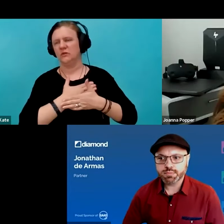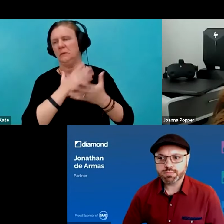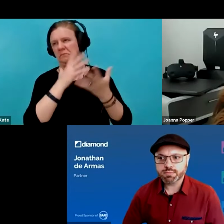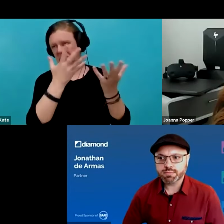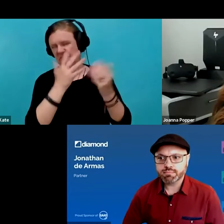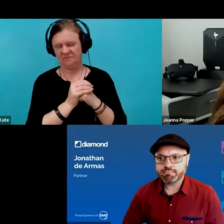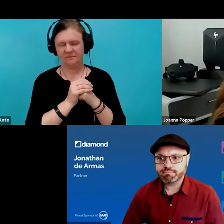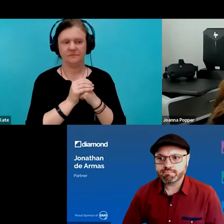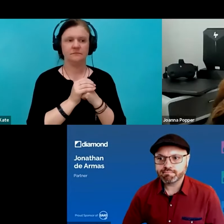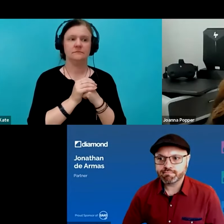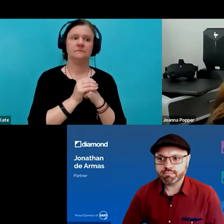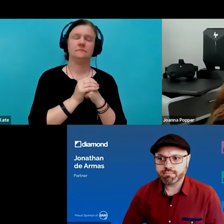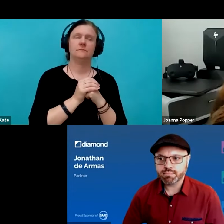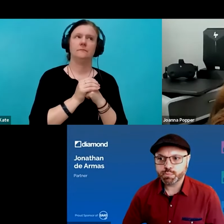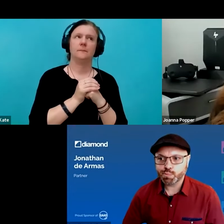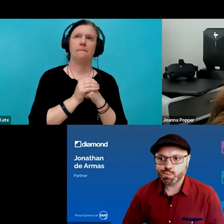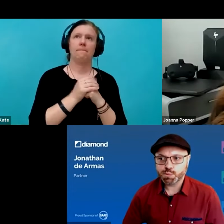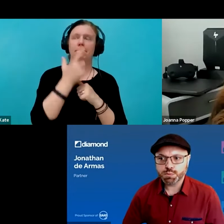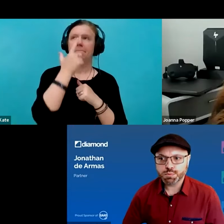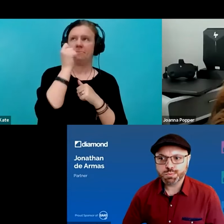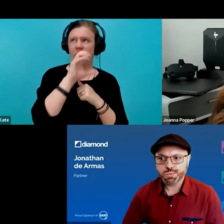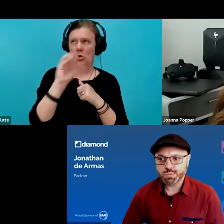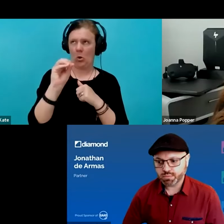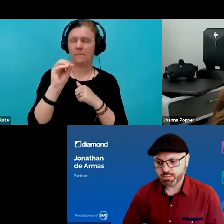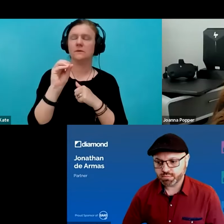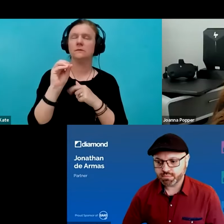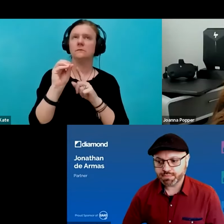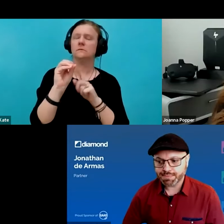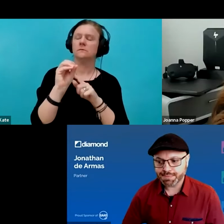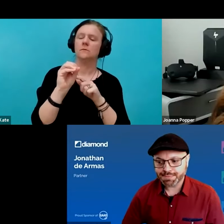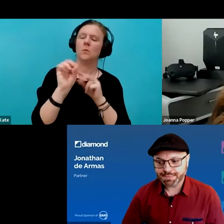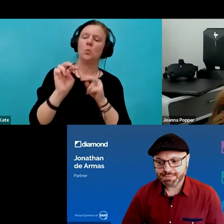Joanna Popper: There isn't a really interesting company was speaking. Speaking of the future that we're that we are working with